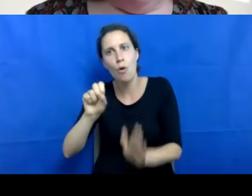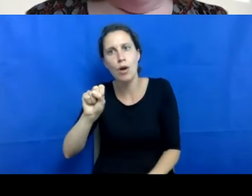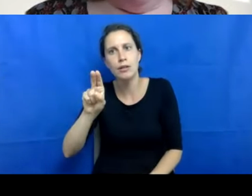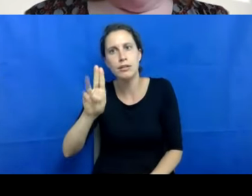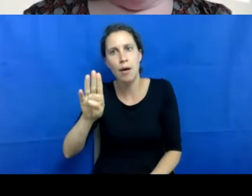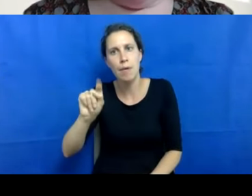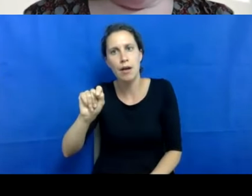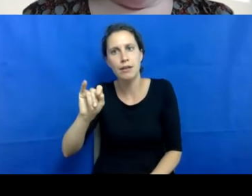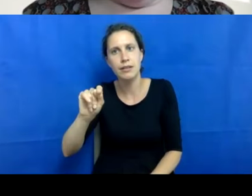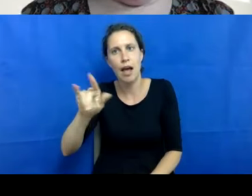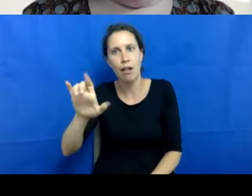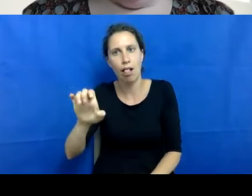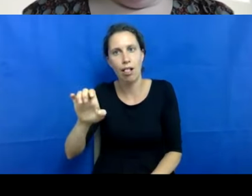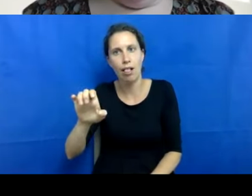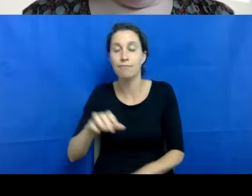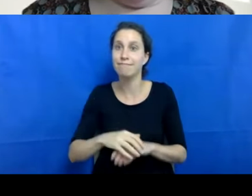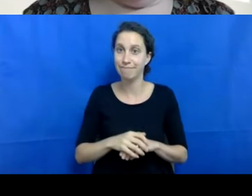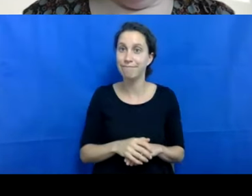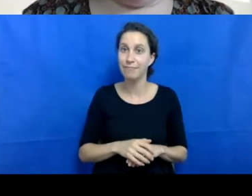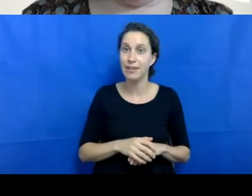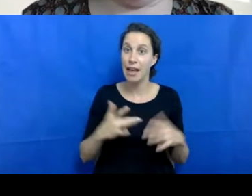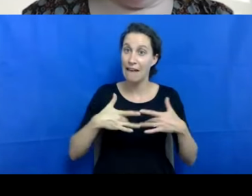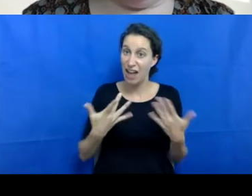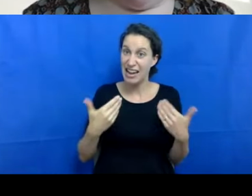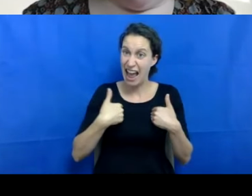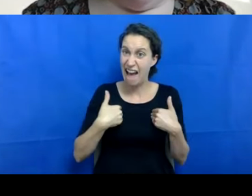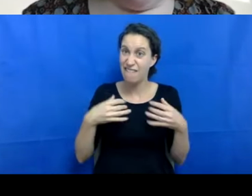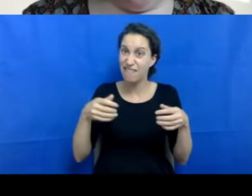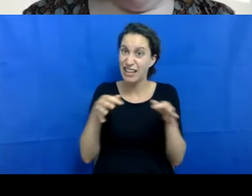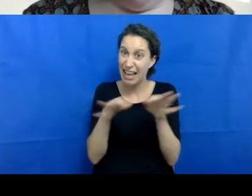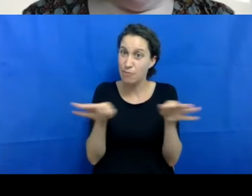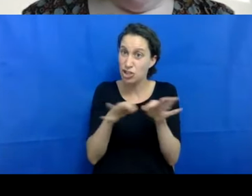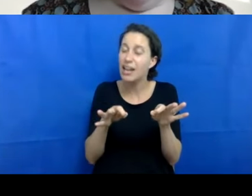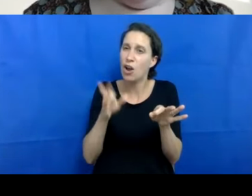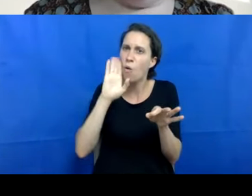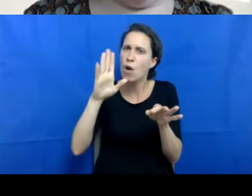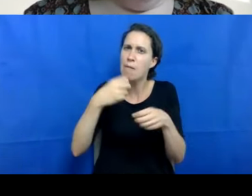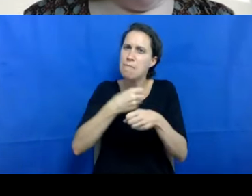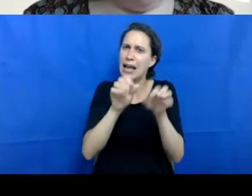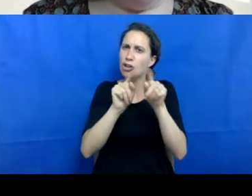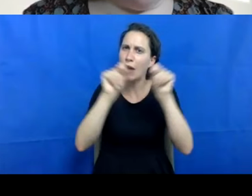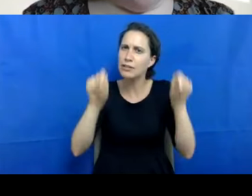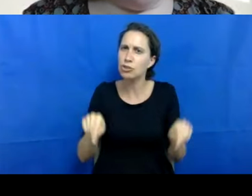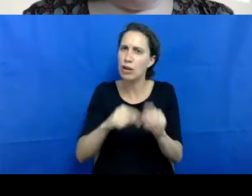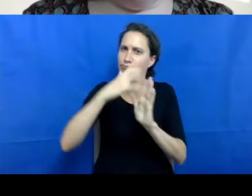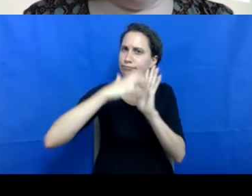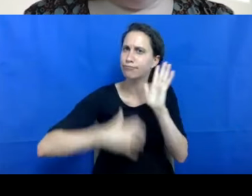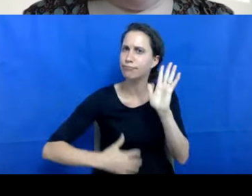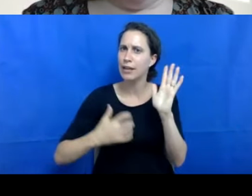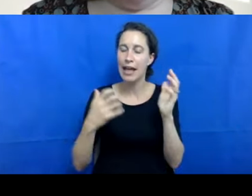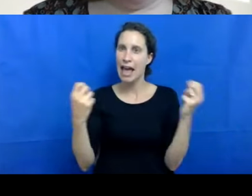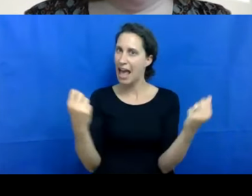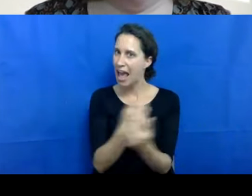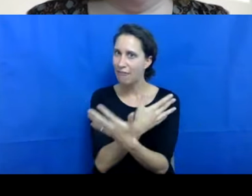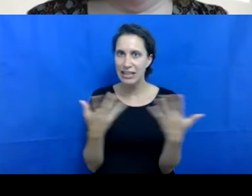When an event is captioned, there is also a transcript that gets produced of everything that was said during the event or during the presentation.